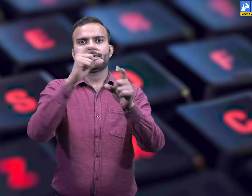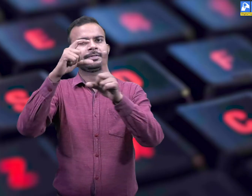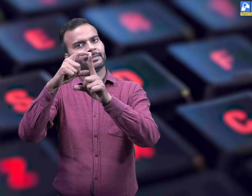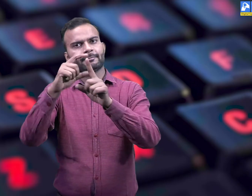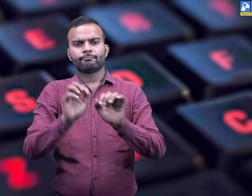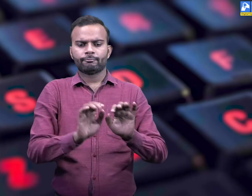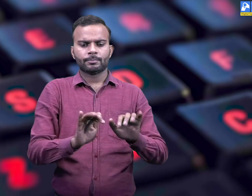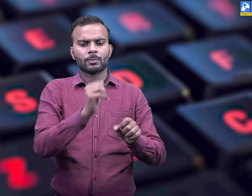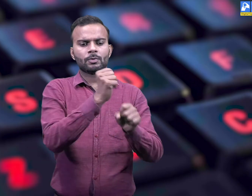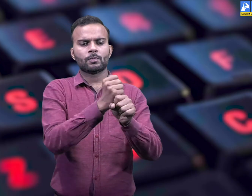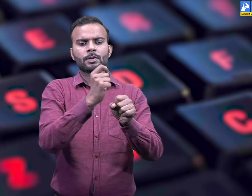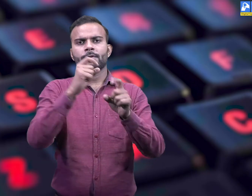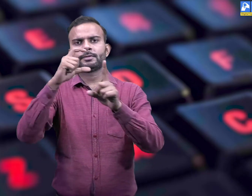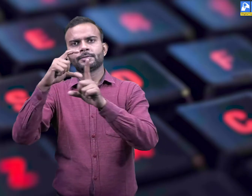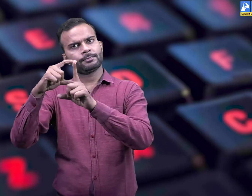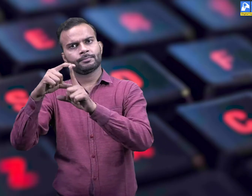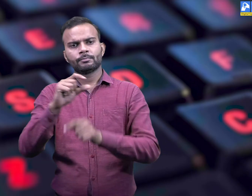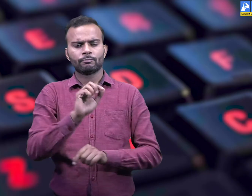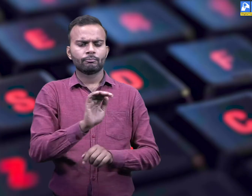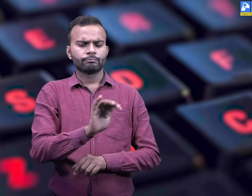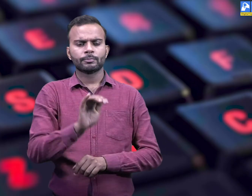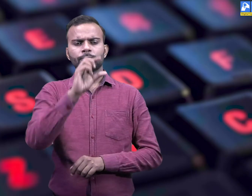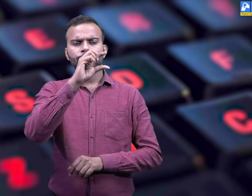Suppose you want to type ''GOD'' G-O-D